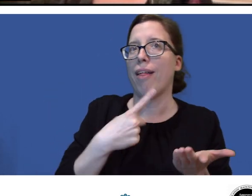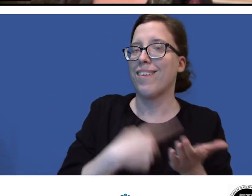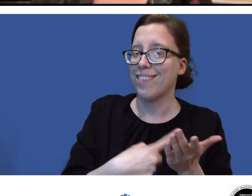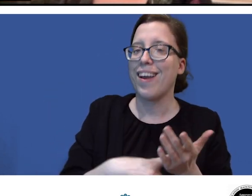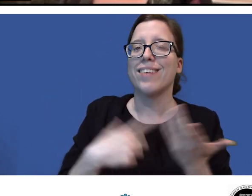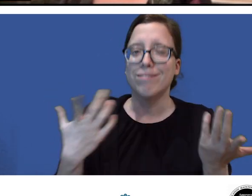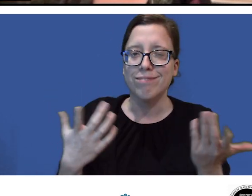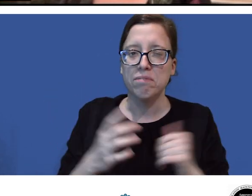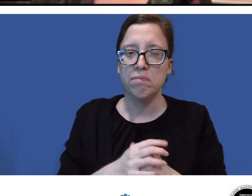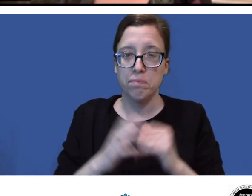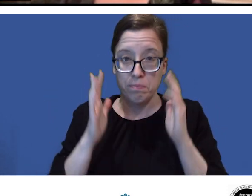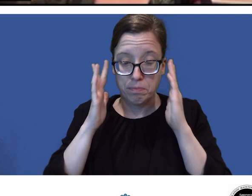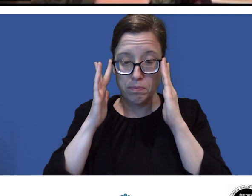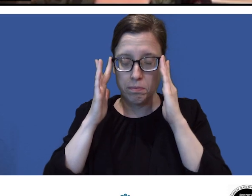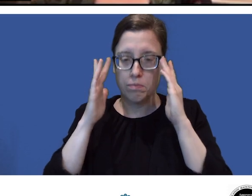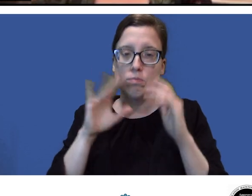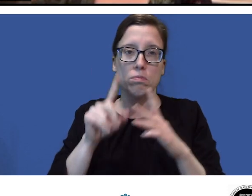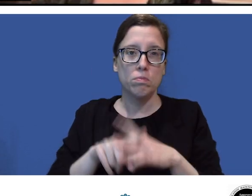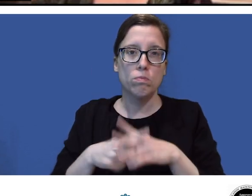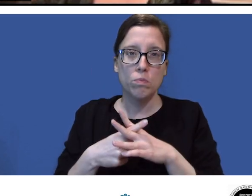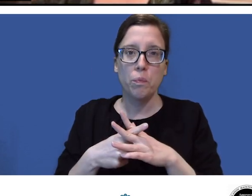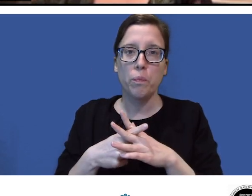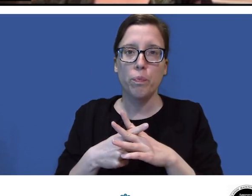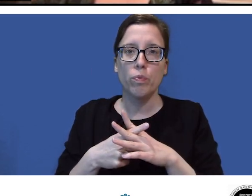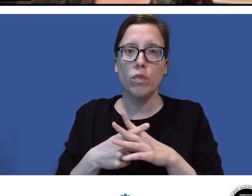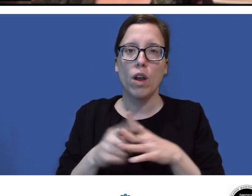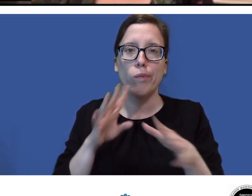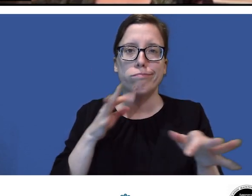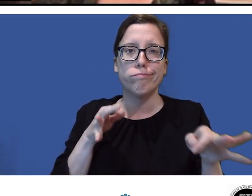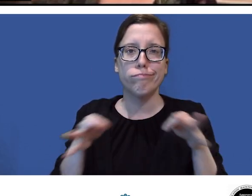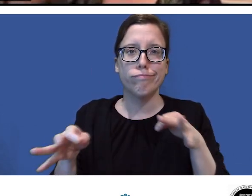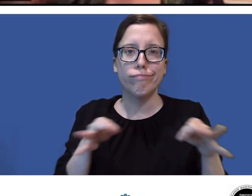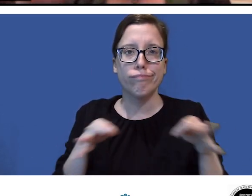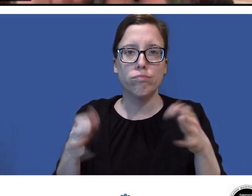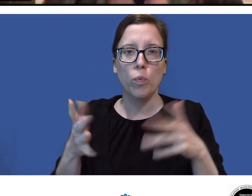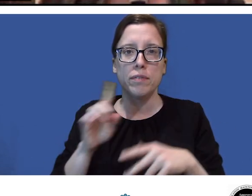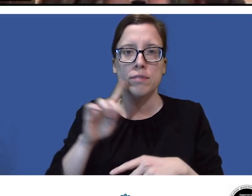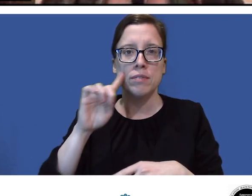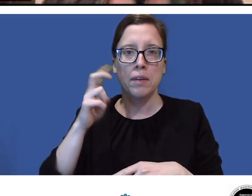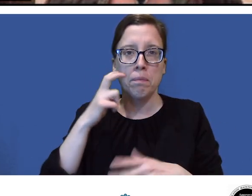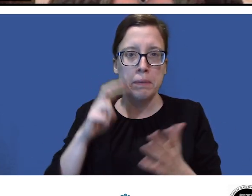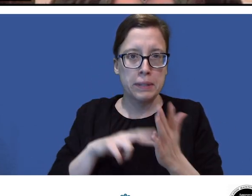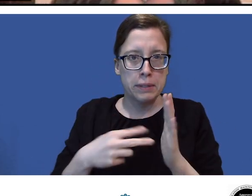an explanation of deafblindness. Many of you could probably give this part of the talk.